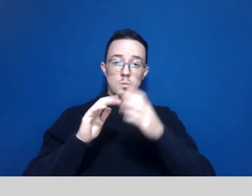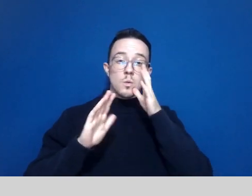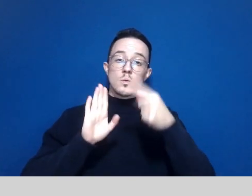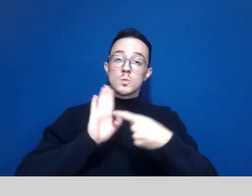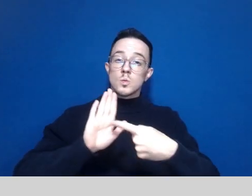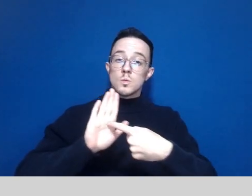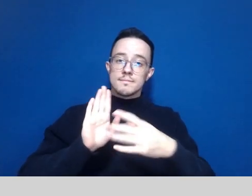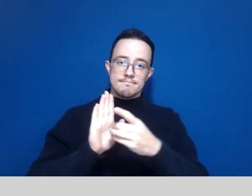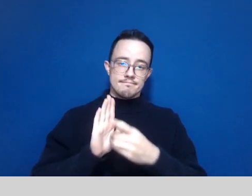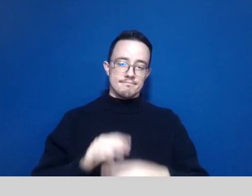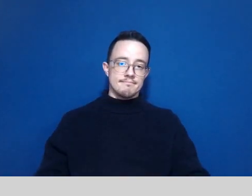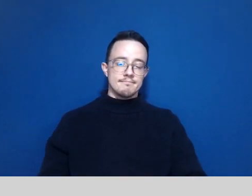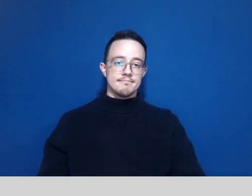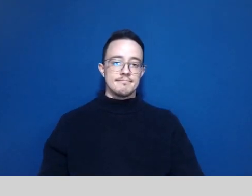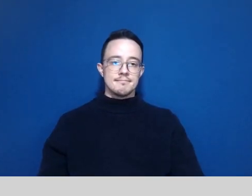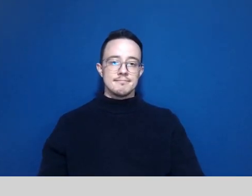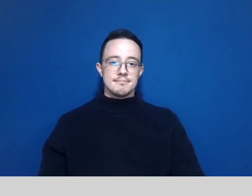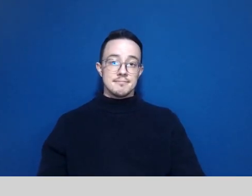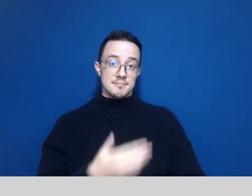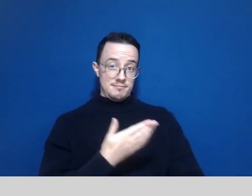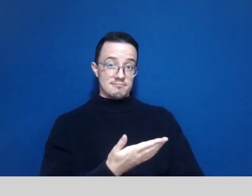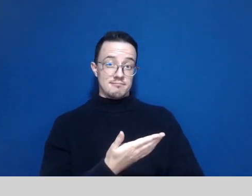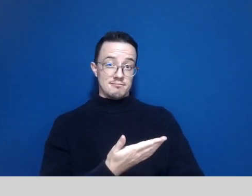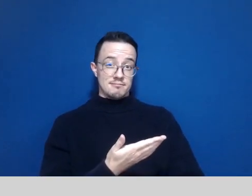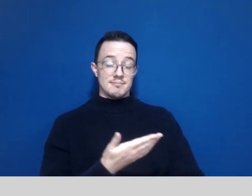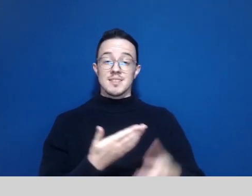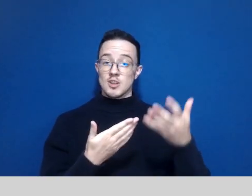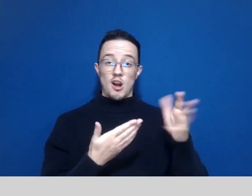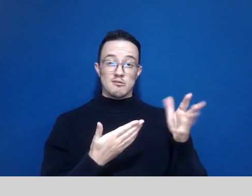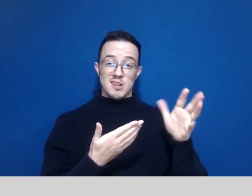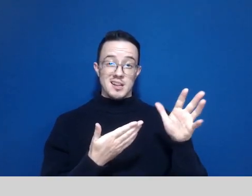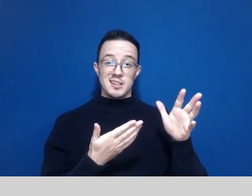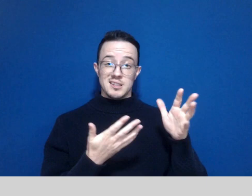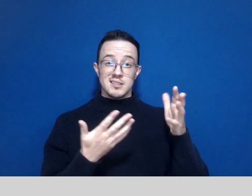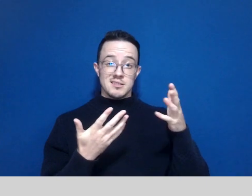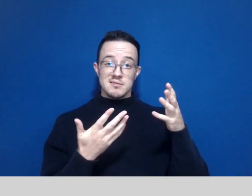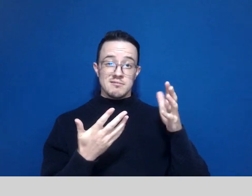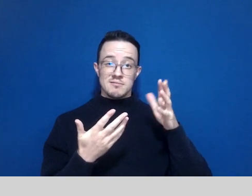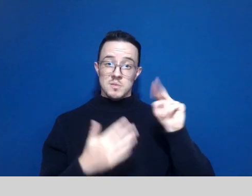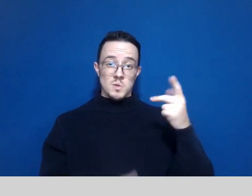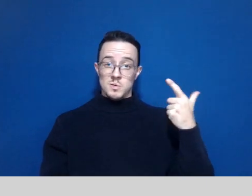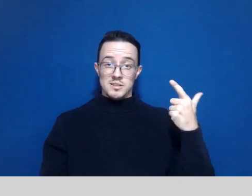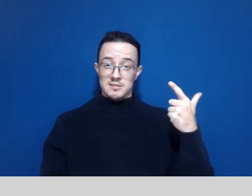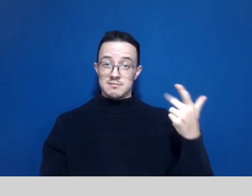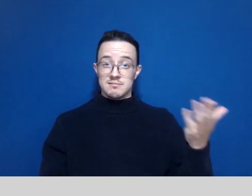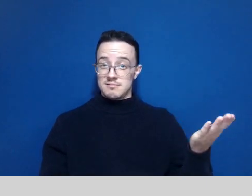So as you can see here, this is already bad. It's already bad.